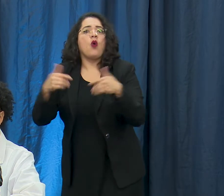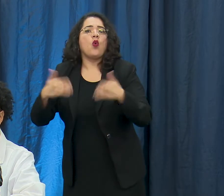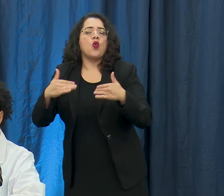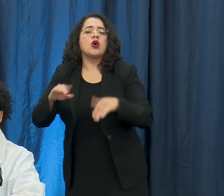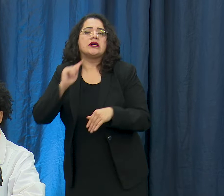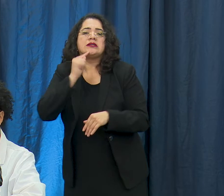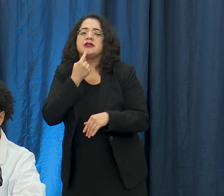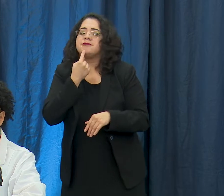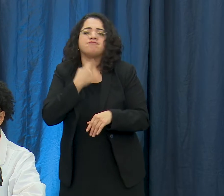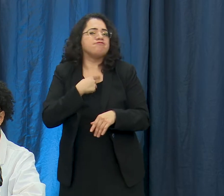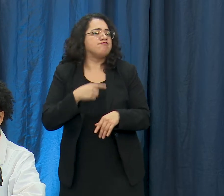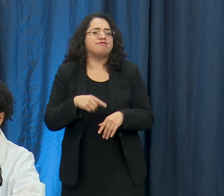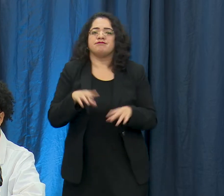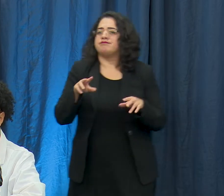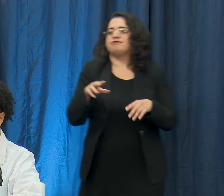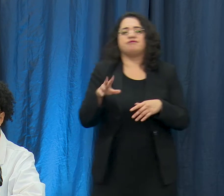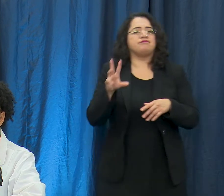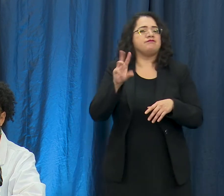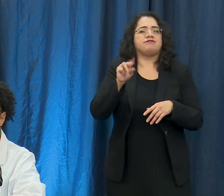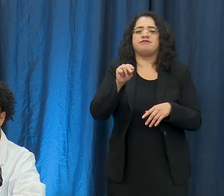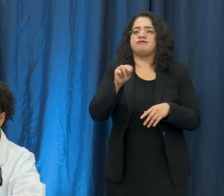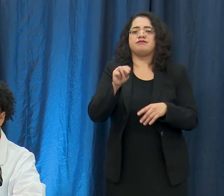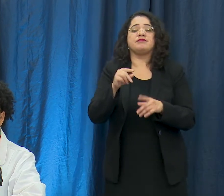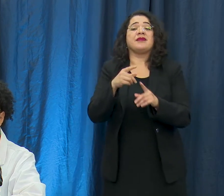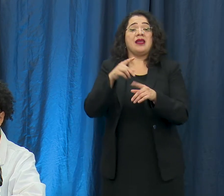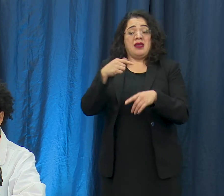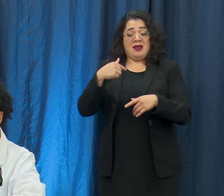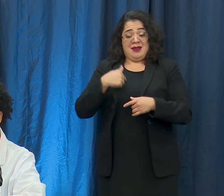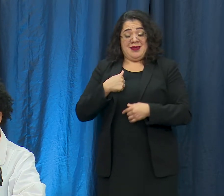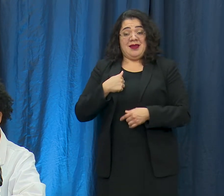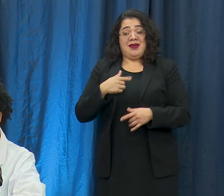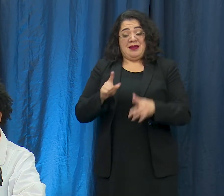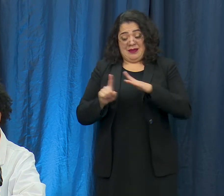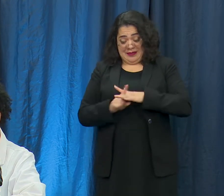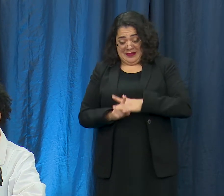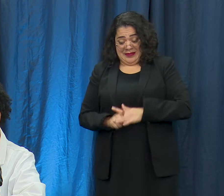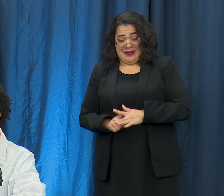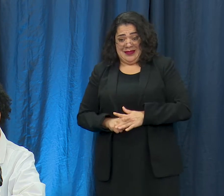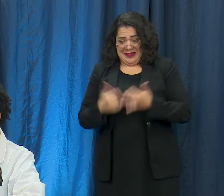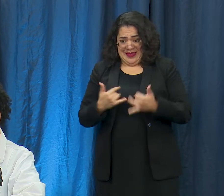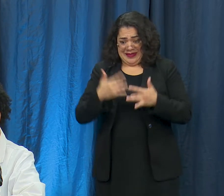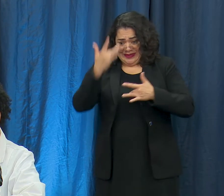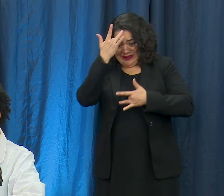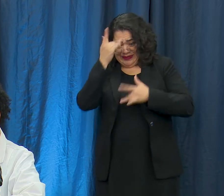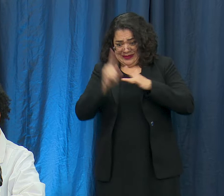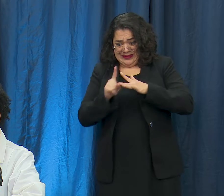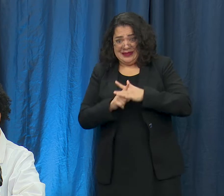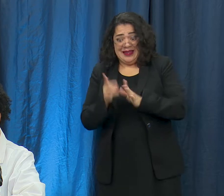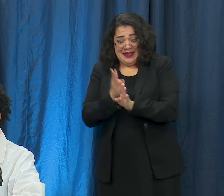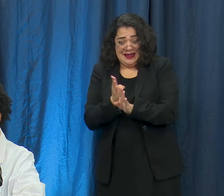actually contagious 48 hours before your symptoms start. So a person has or is